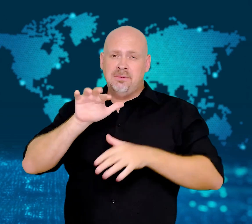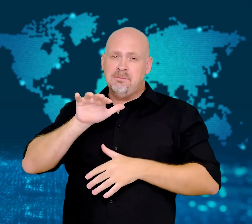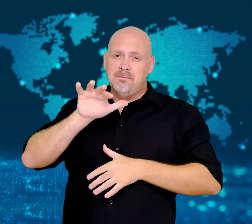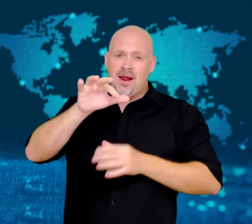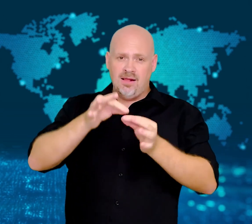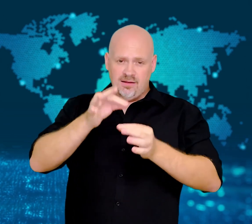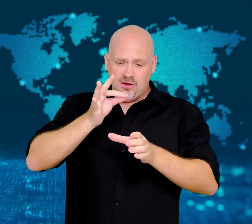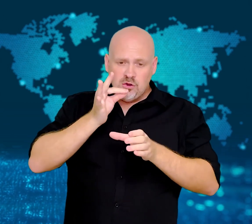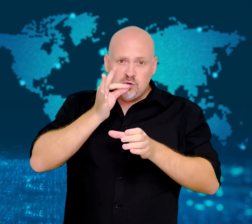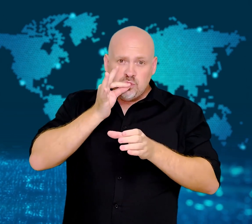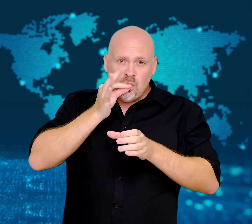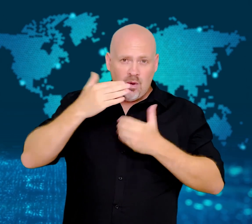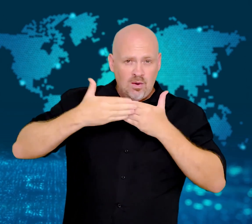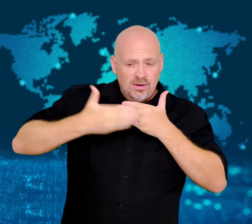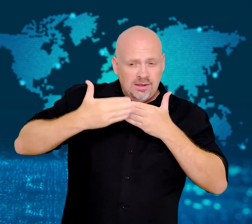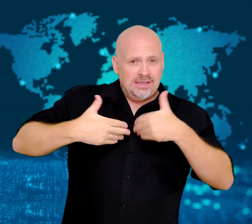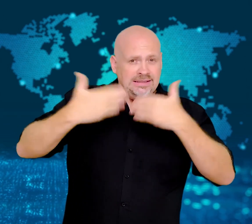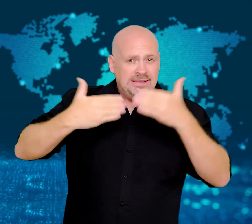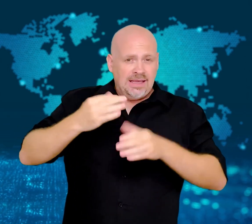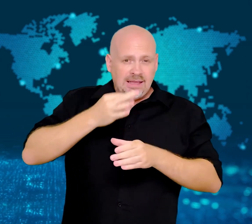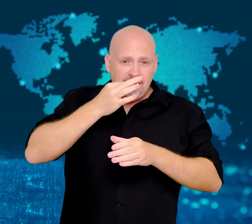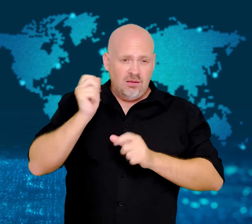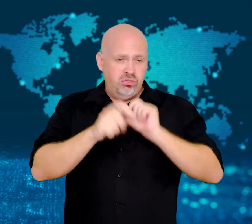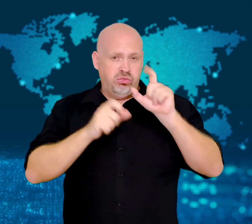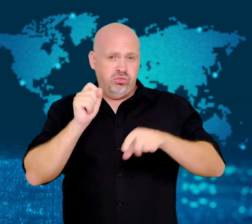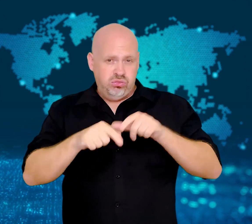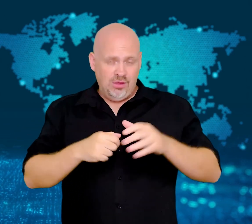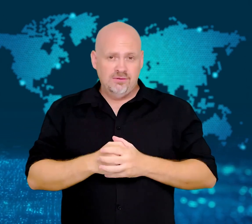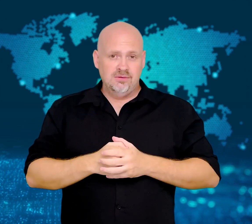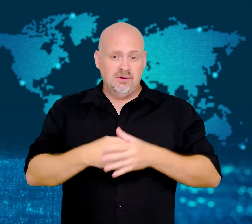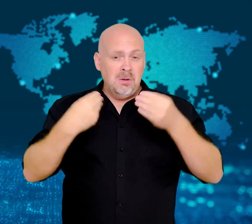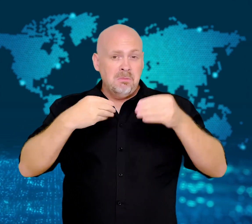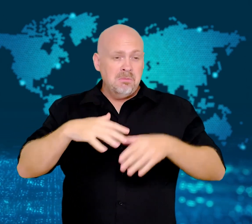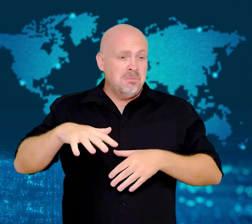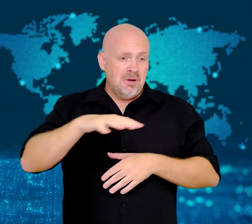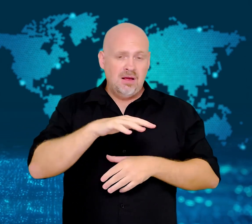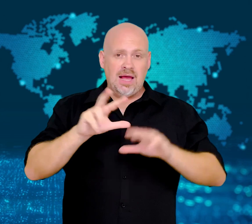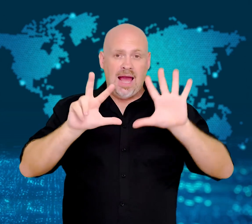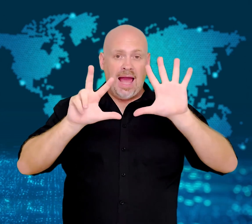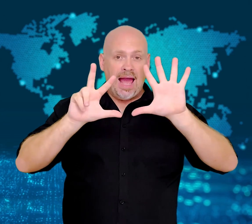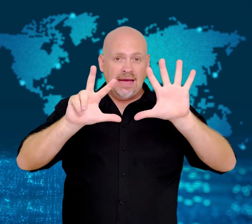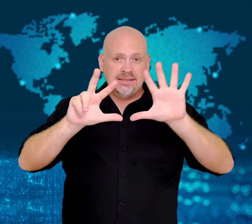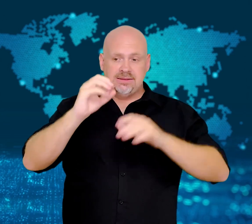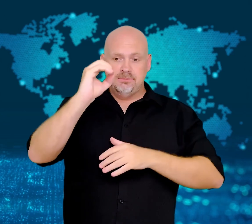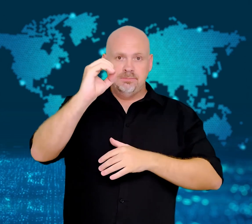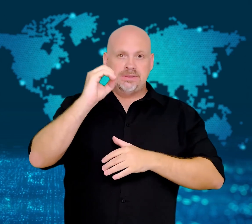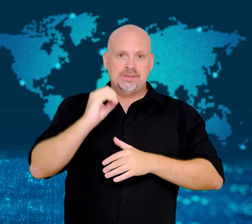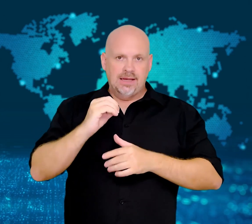Many single-use plastics end up in waterways.